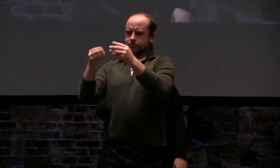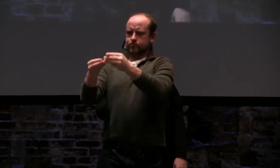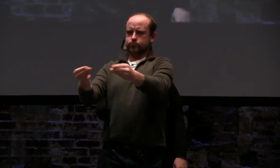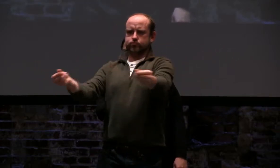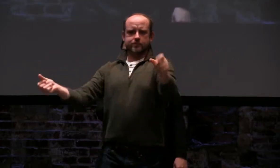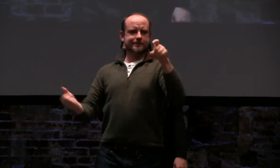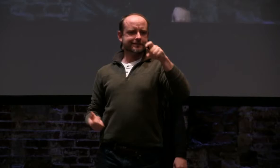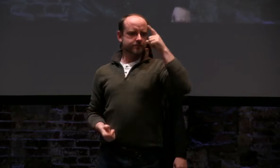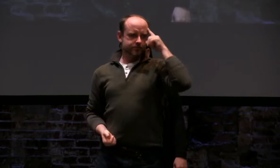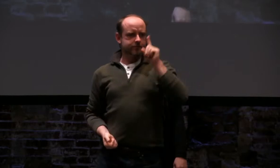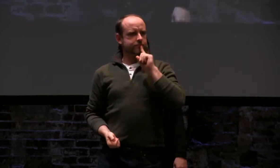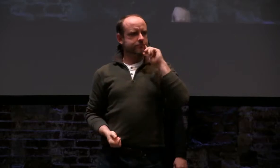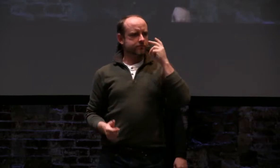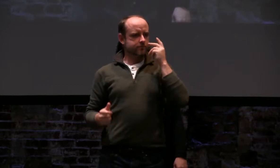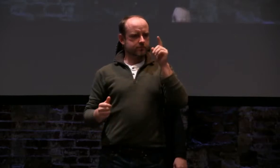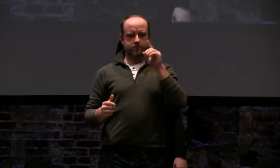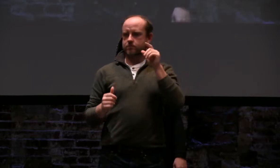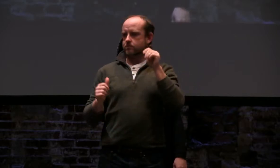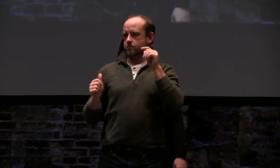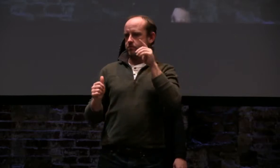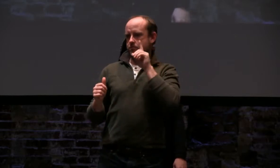And it's not just,